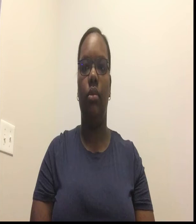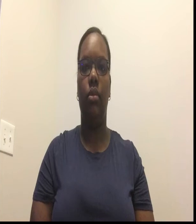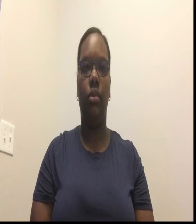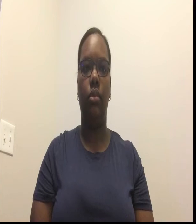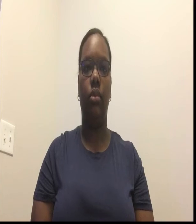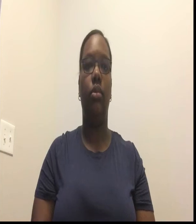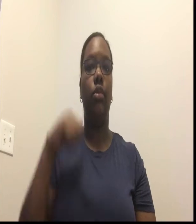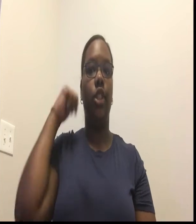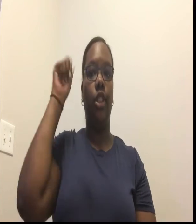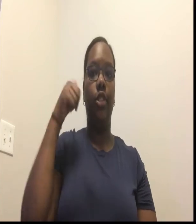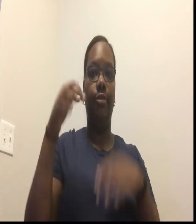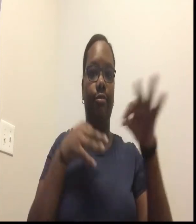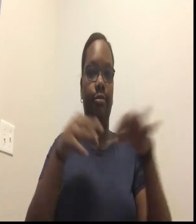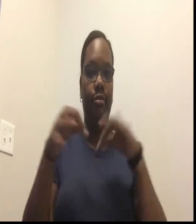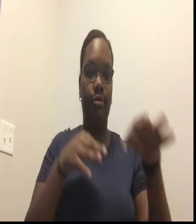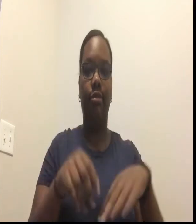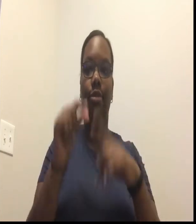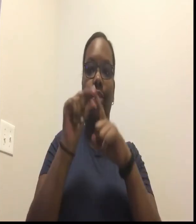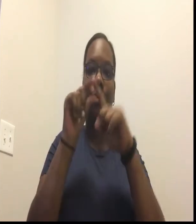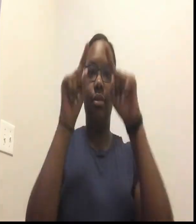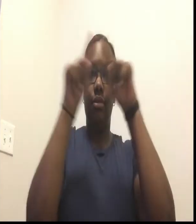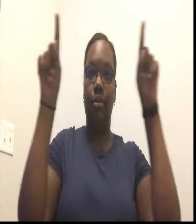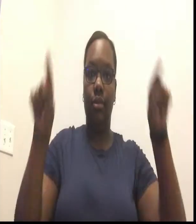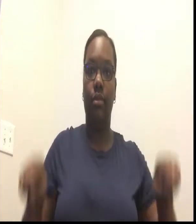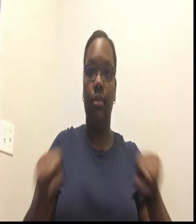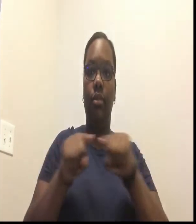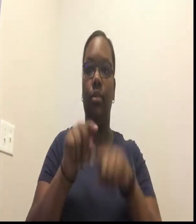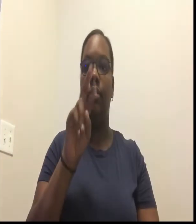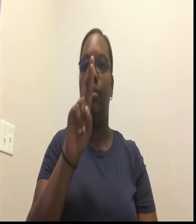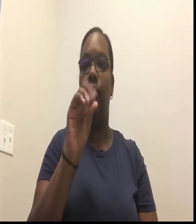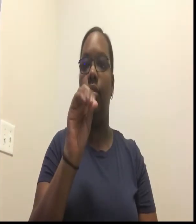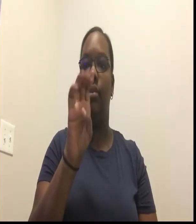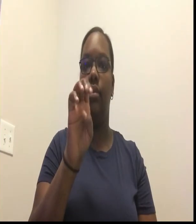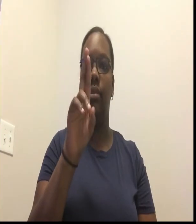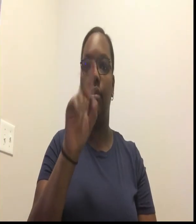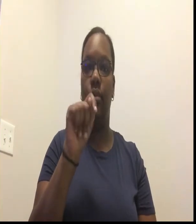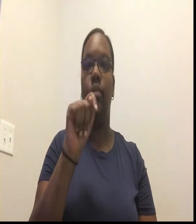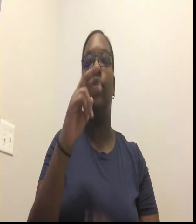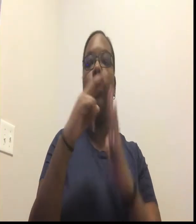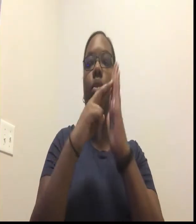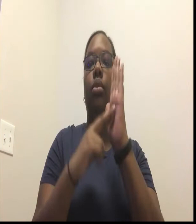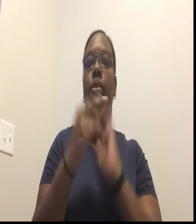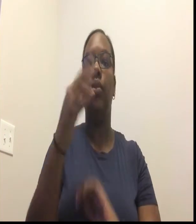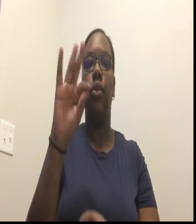[Audio description] Words on-screen: Robert's Rules of Order a black woman with dark short cropped